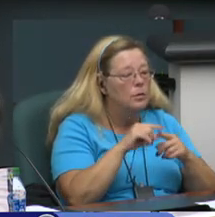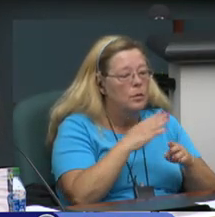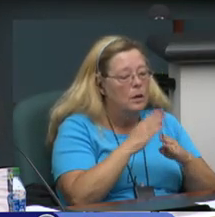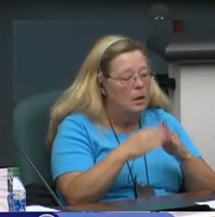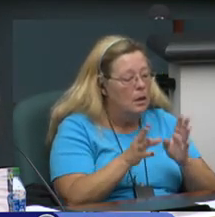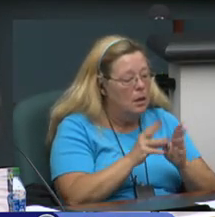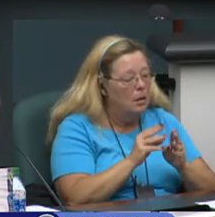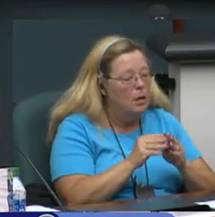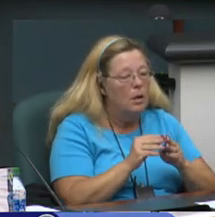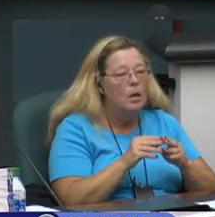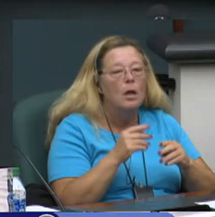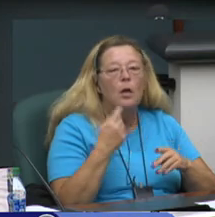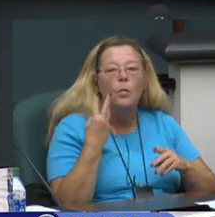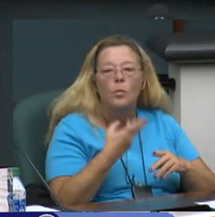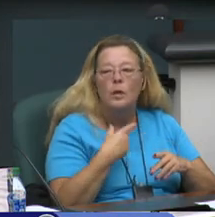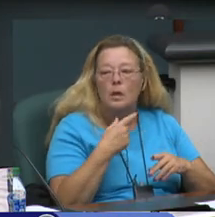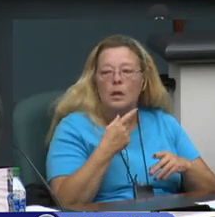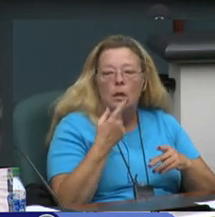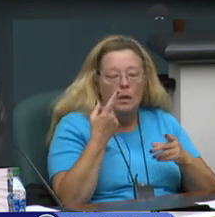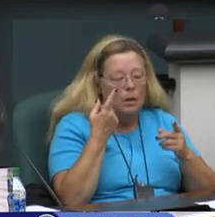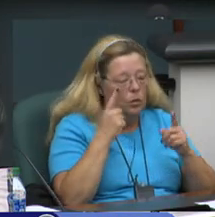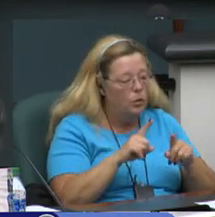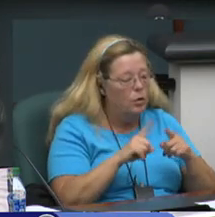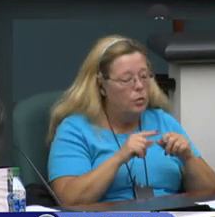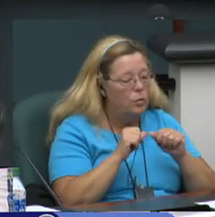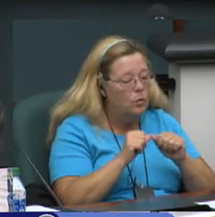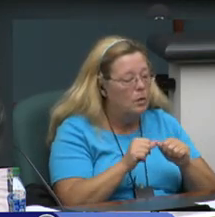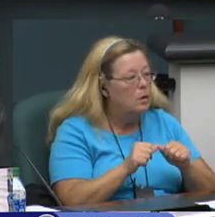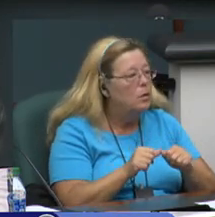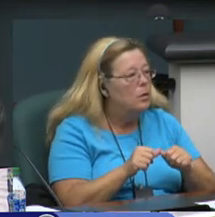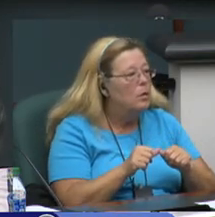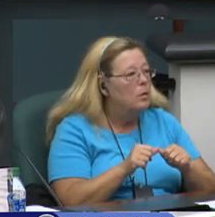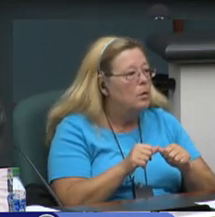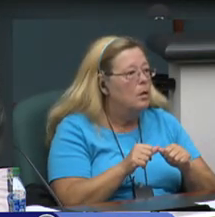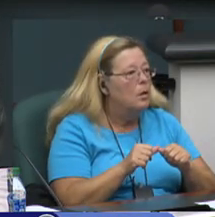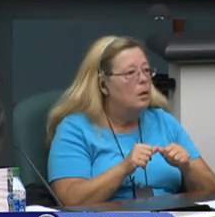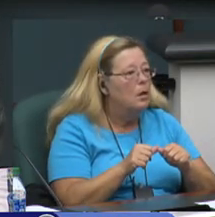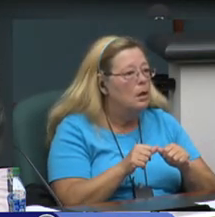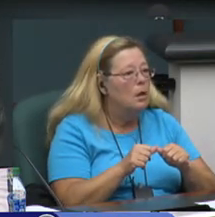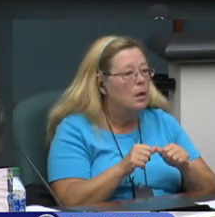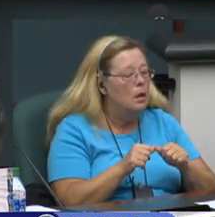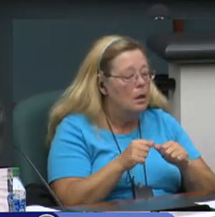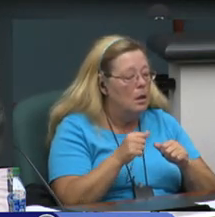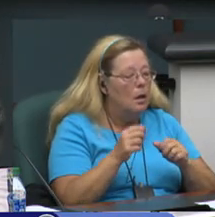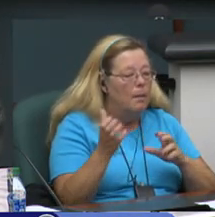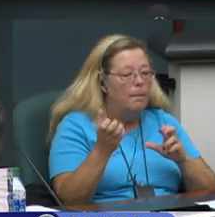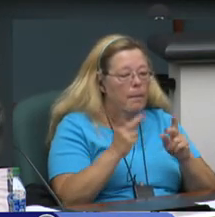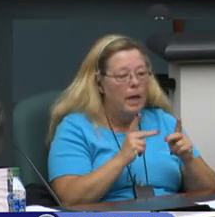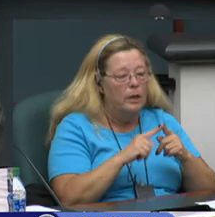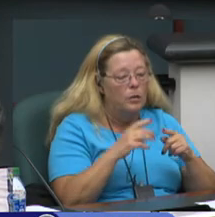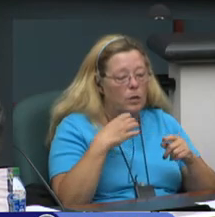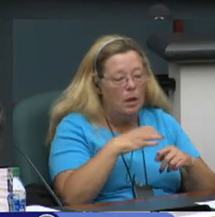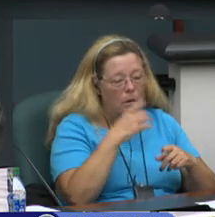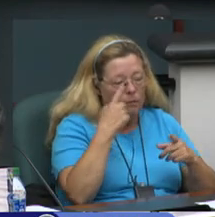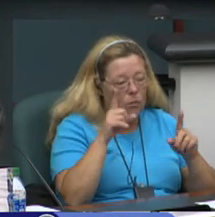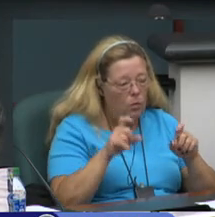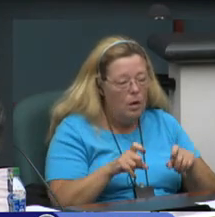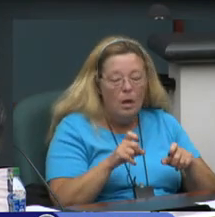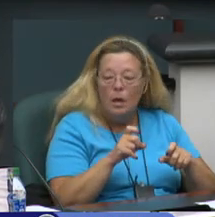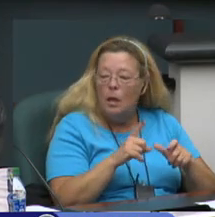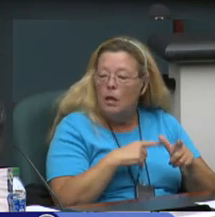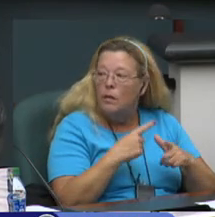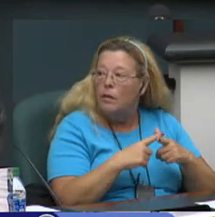motion to continue - back to Council for questions and then to comment and